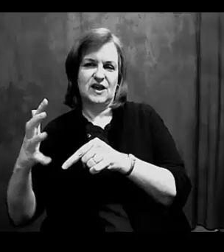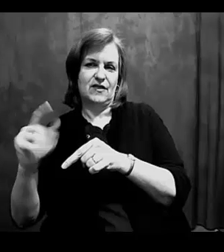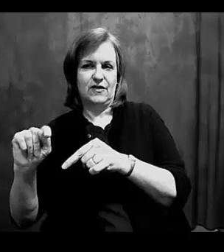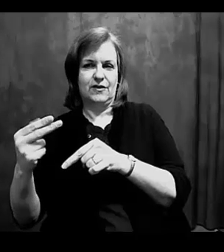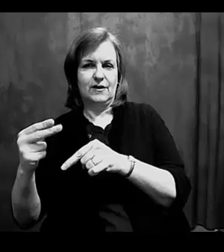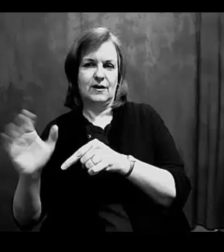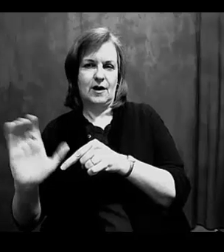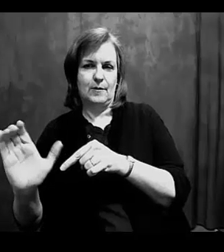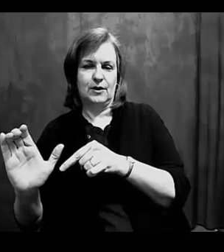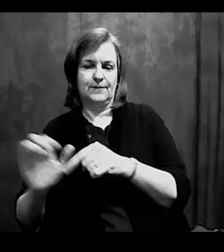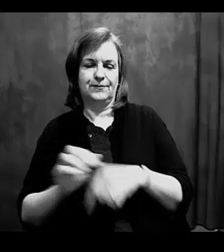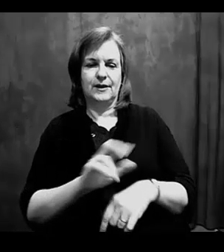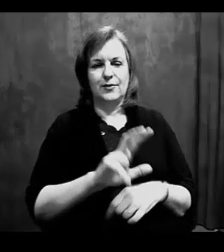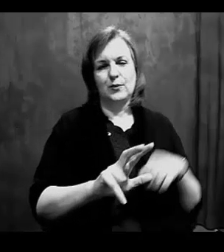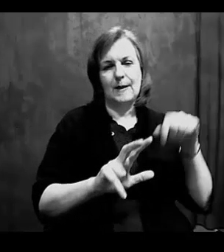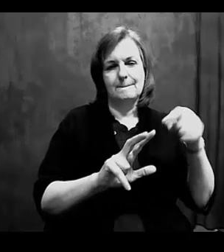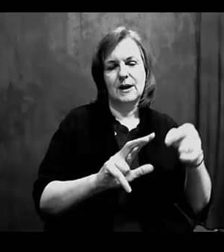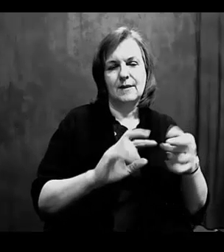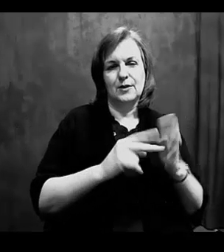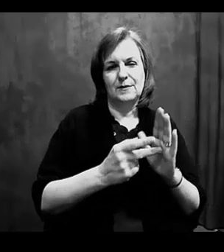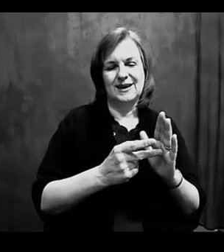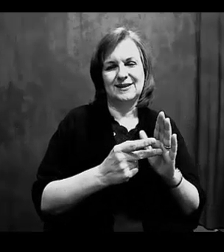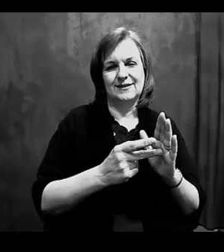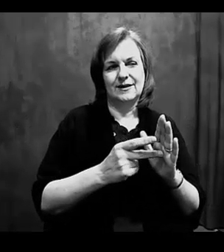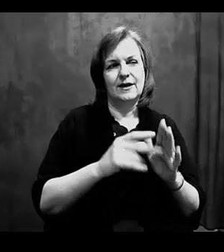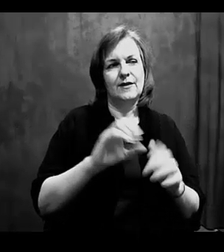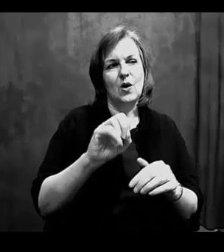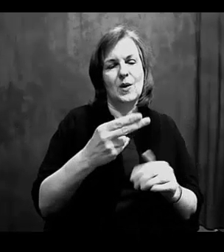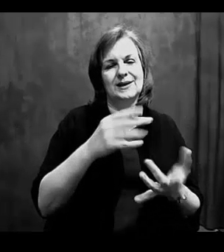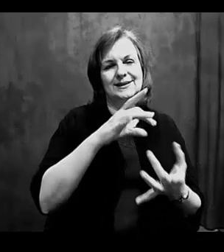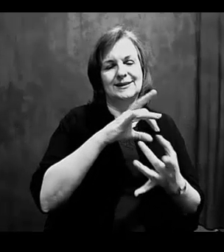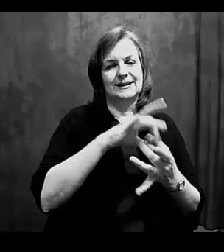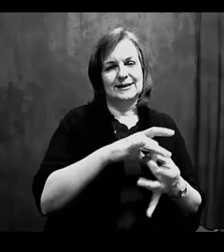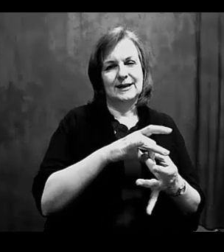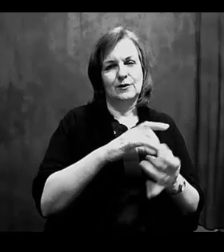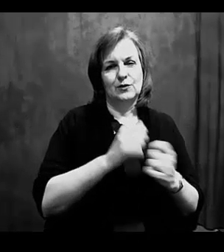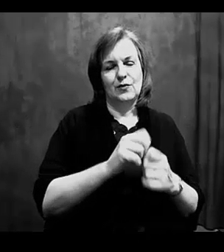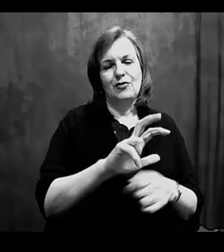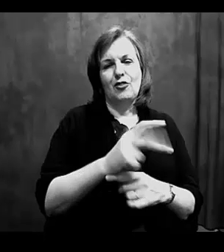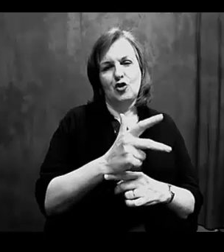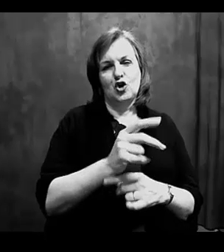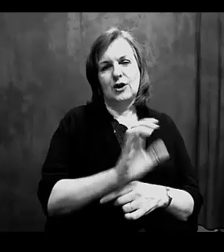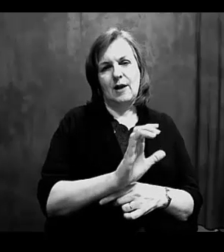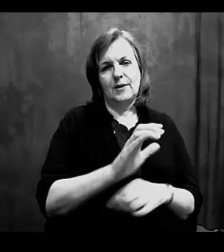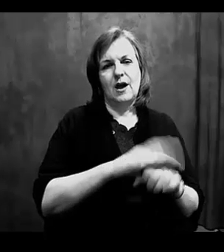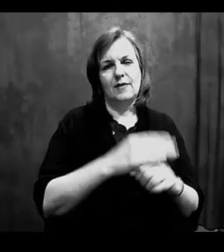3' in the other direction so the 3' here